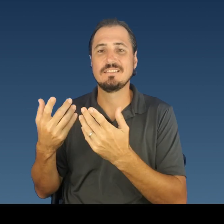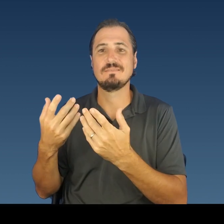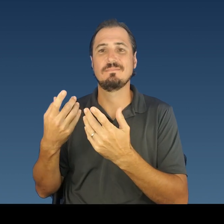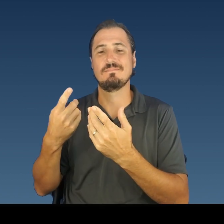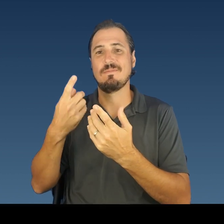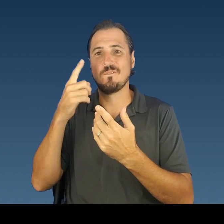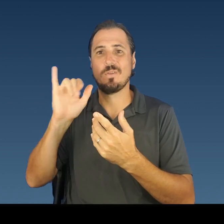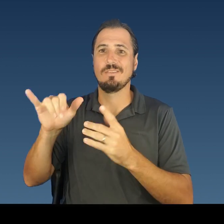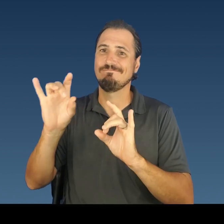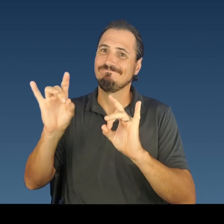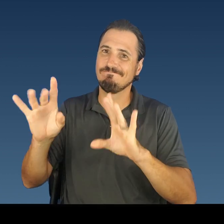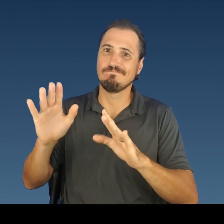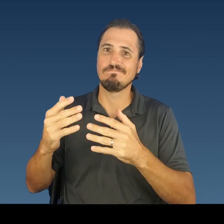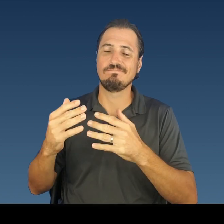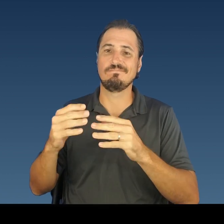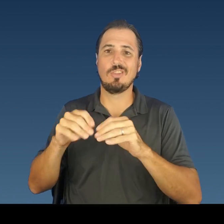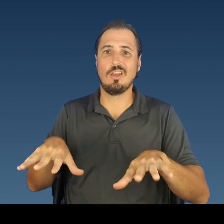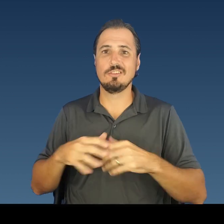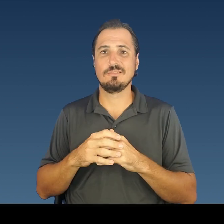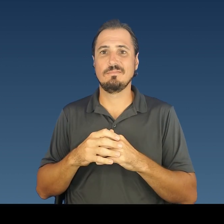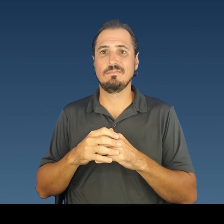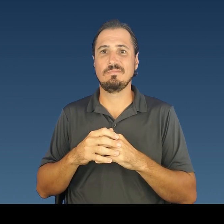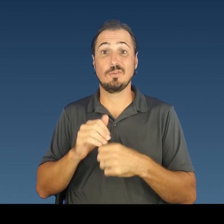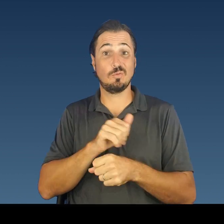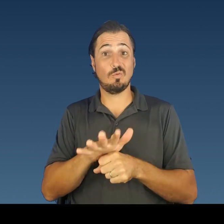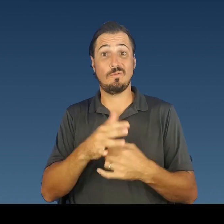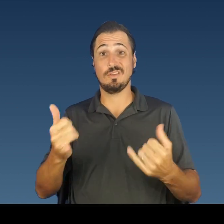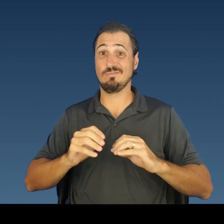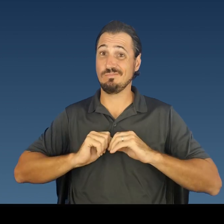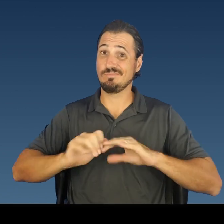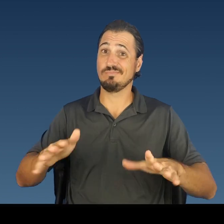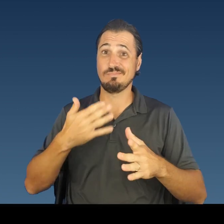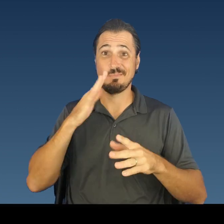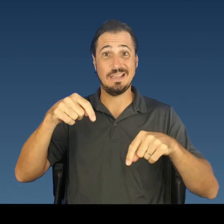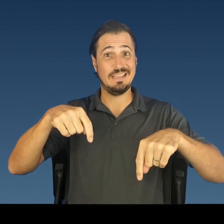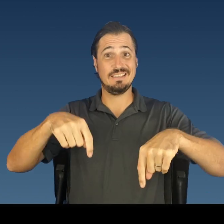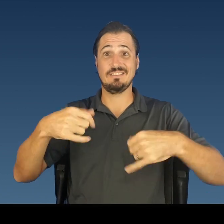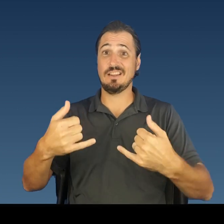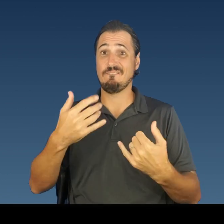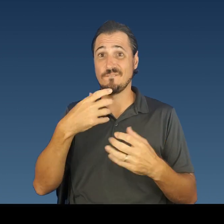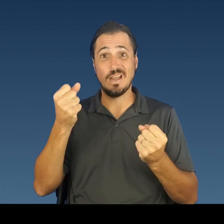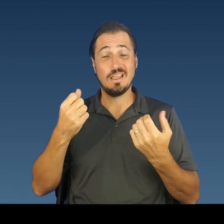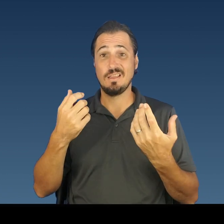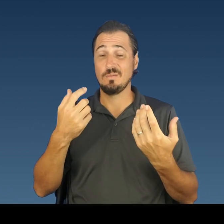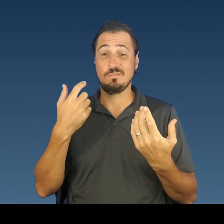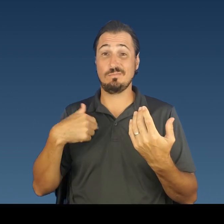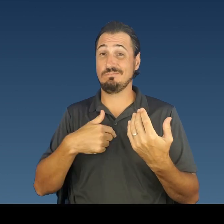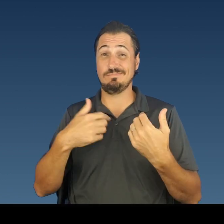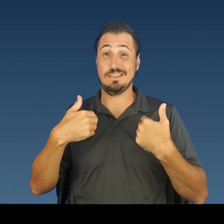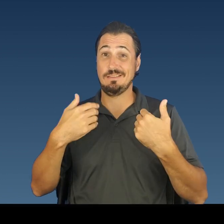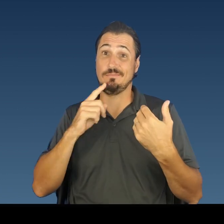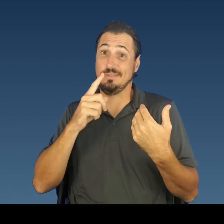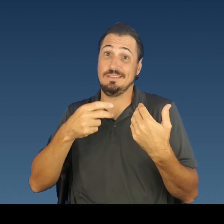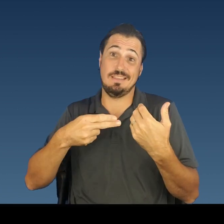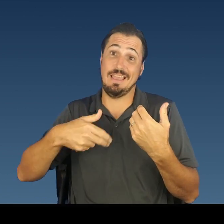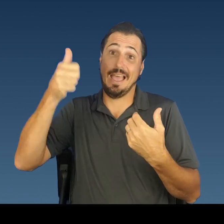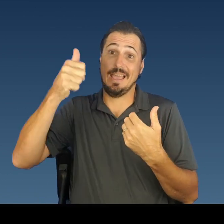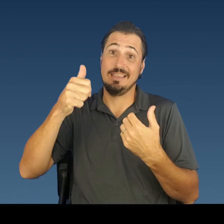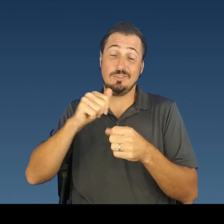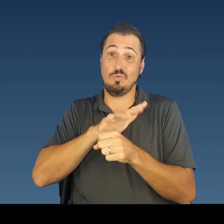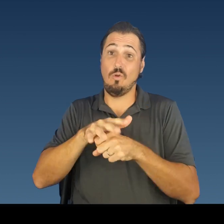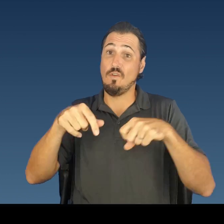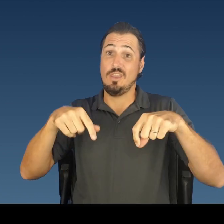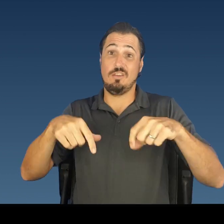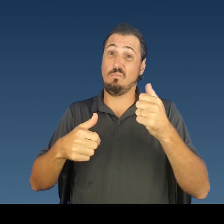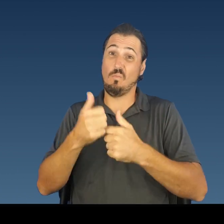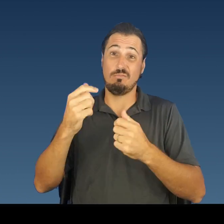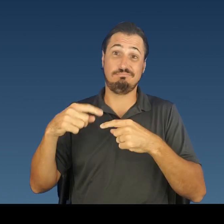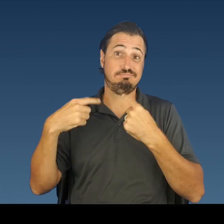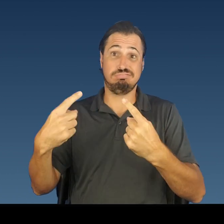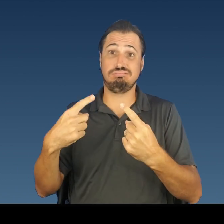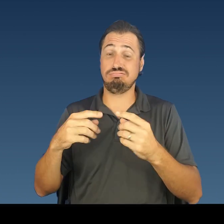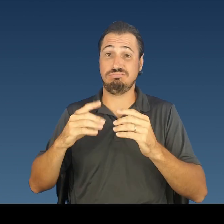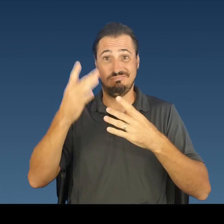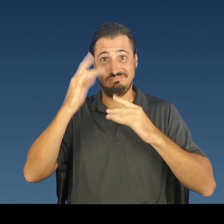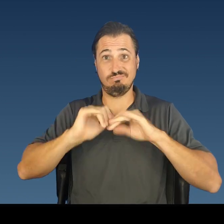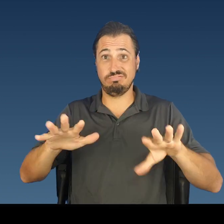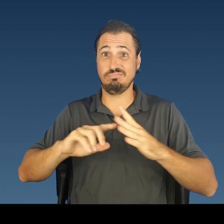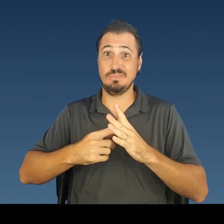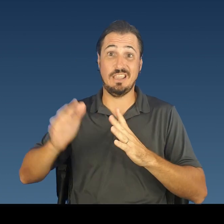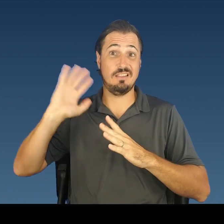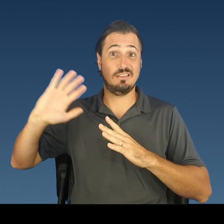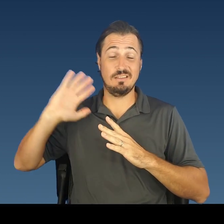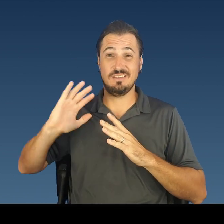The virus is spreading rapidly on our island. We are experiencing some of the highest COVID case counts since the beginning of the pandemic, including a concerning number of cases in